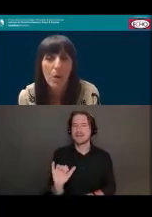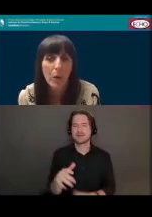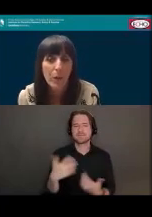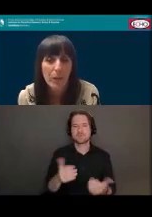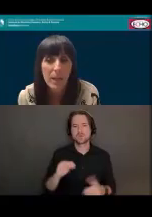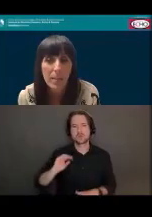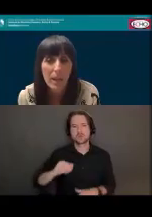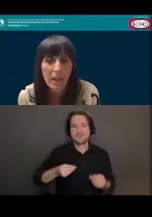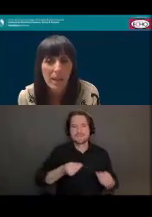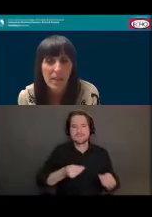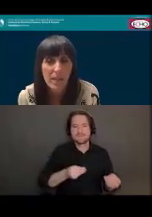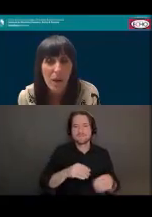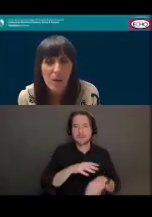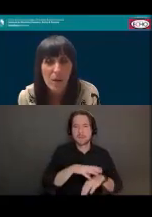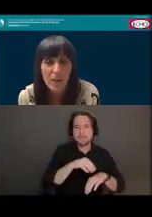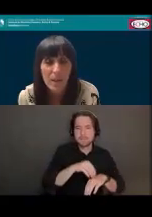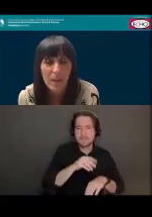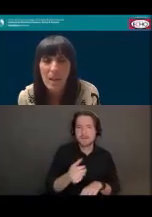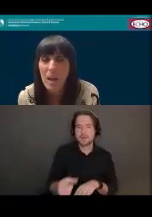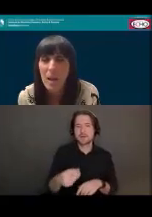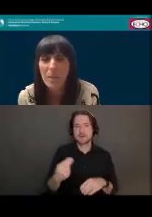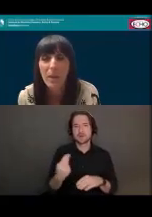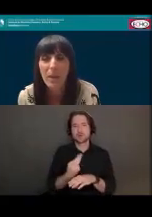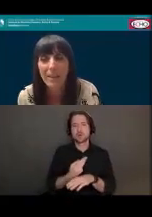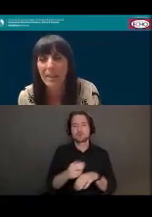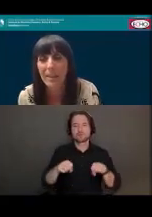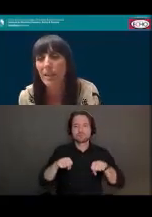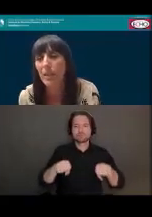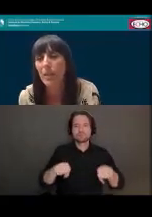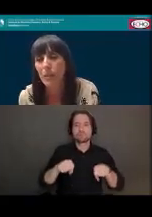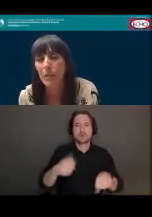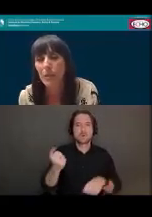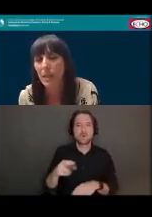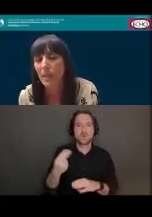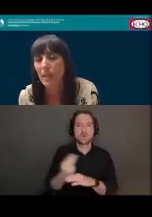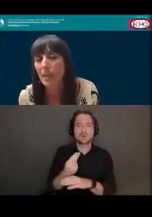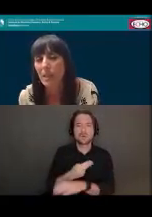or using a block as a phone, is all practicing those routines,